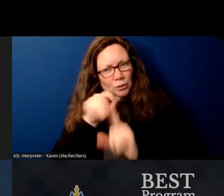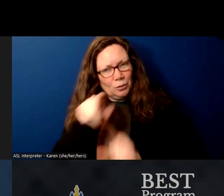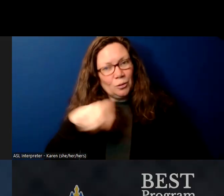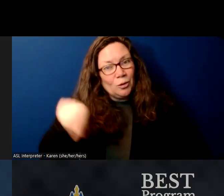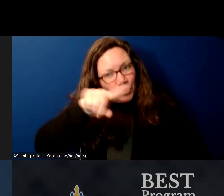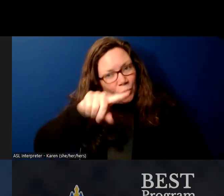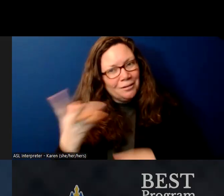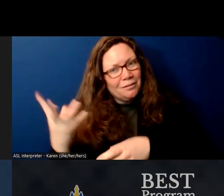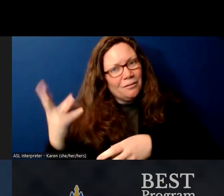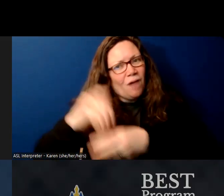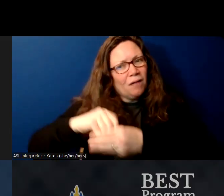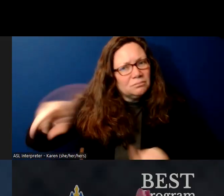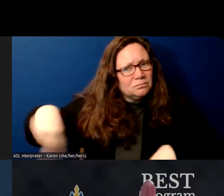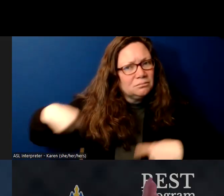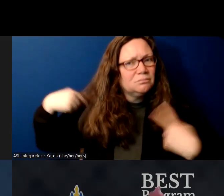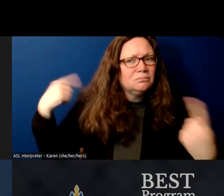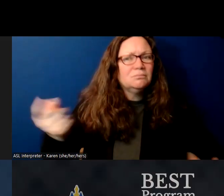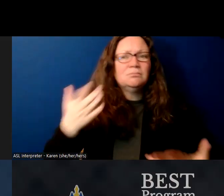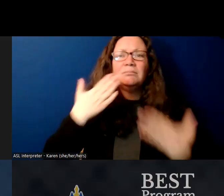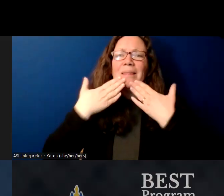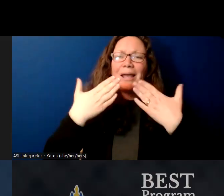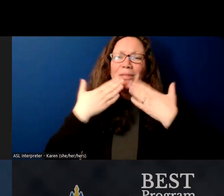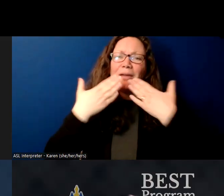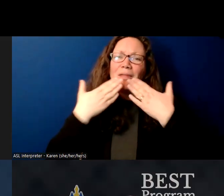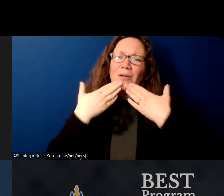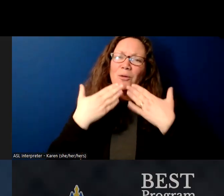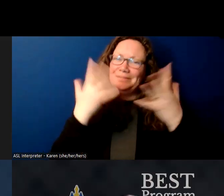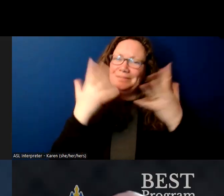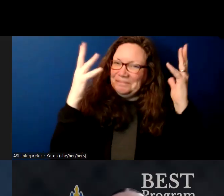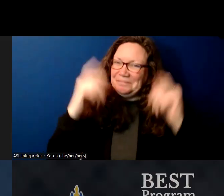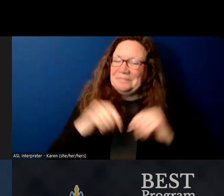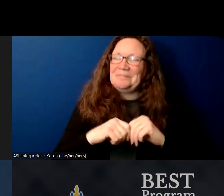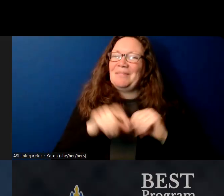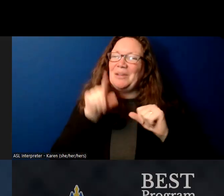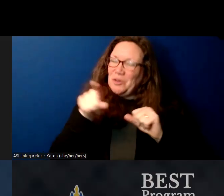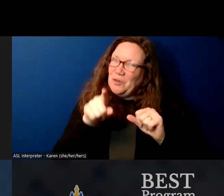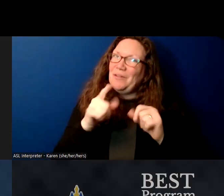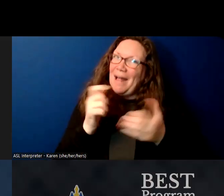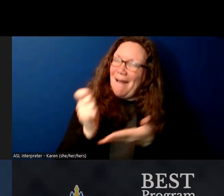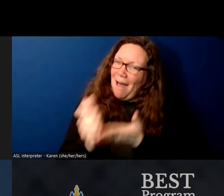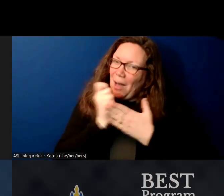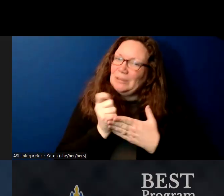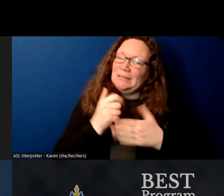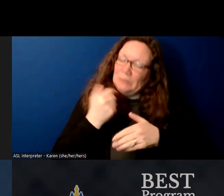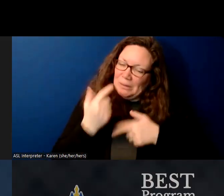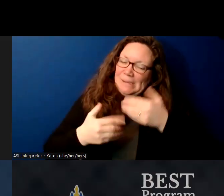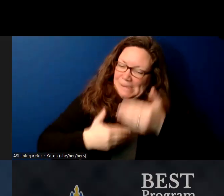And I want to thank you. It's I will let you know for sure. Right. Because the sponsors are the people who make the ultimate decision.